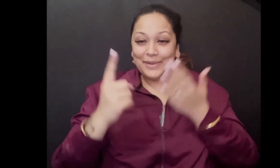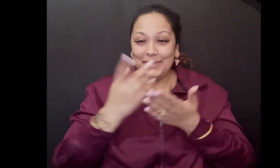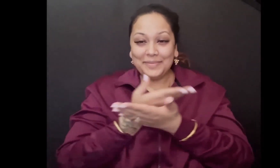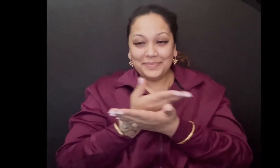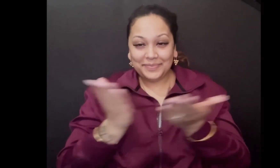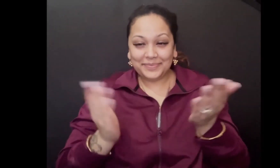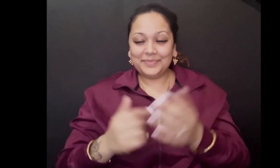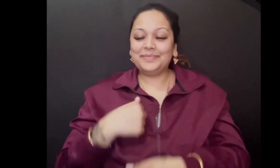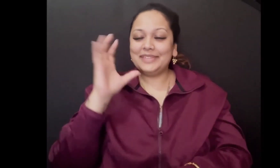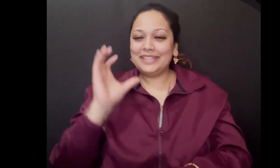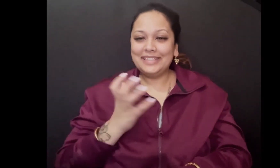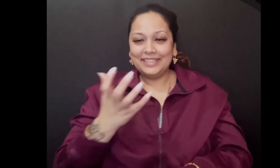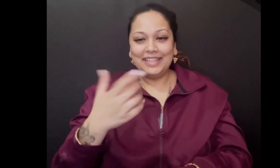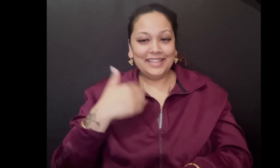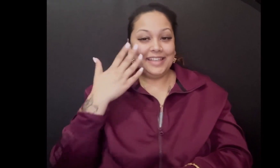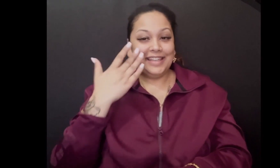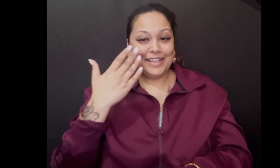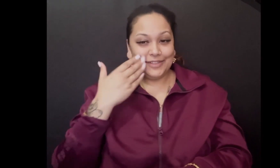I'm signed One News anchor gay tree killings.